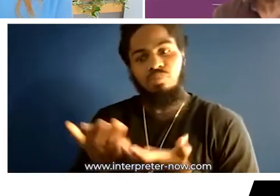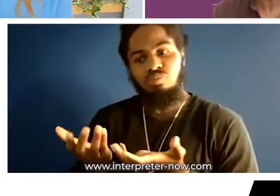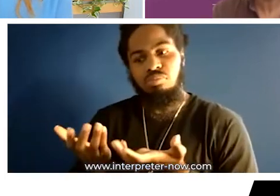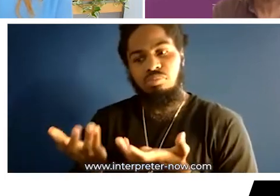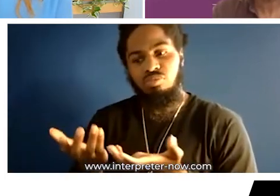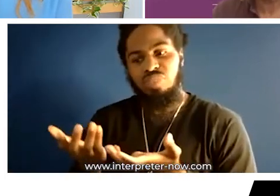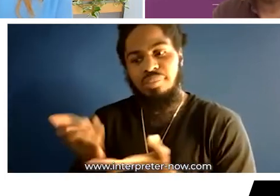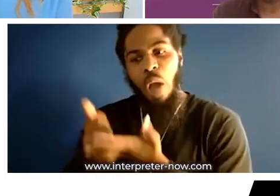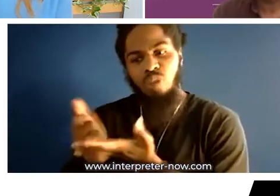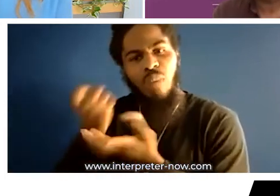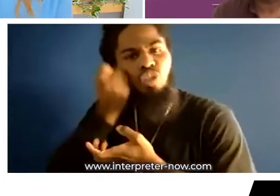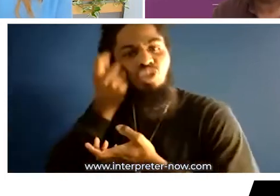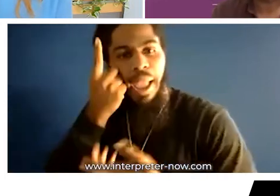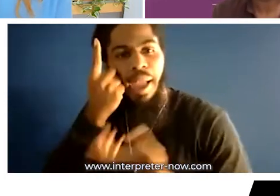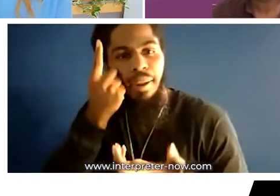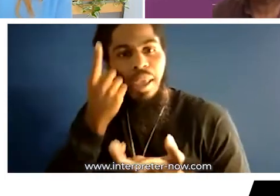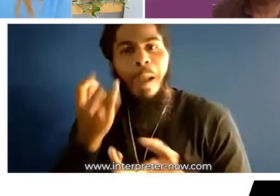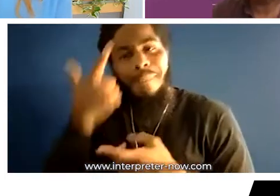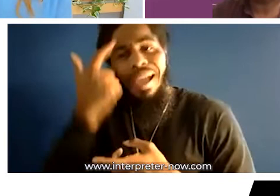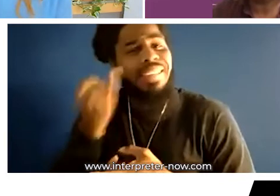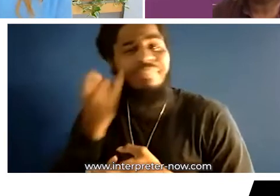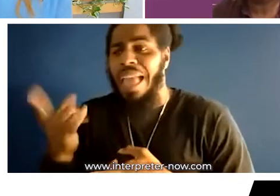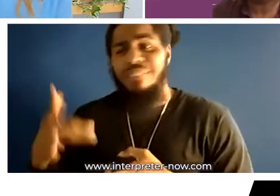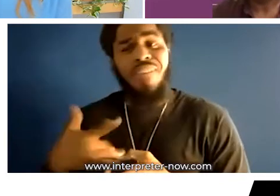less willing to engage, right, and to champion the work.